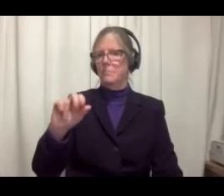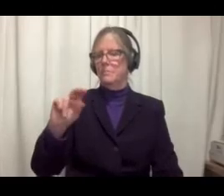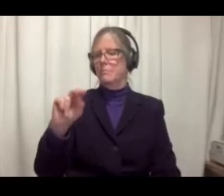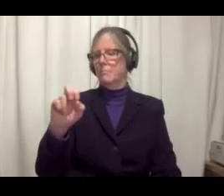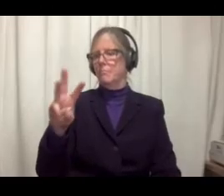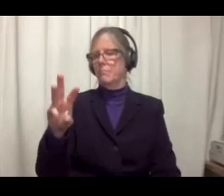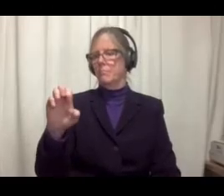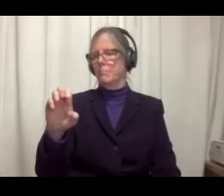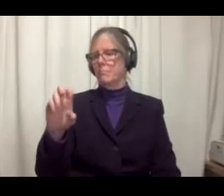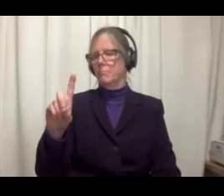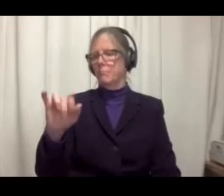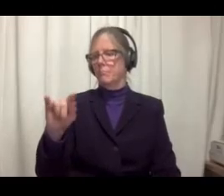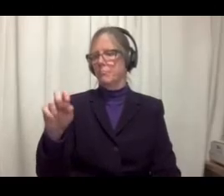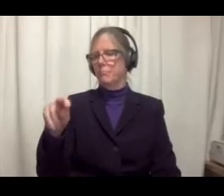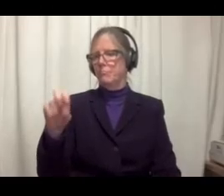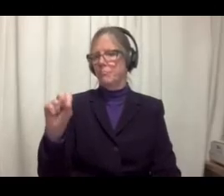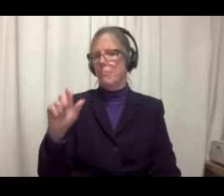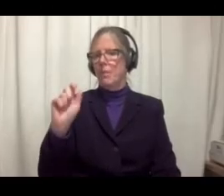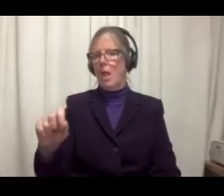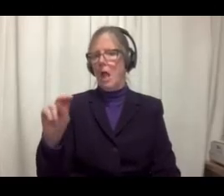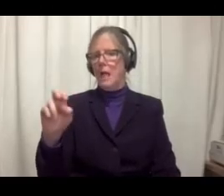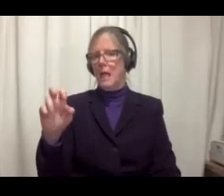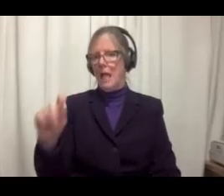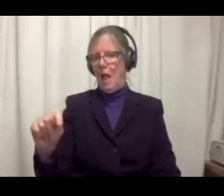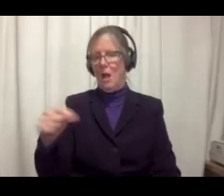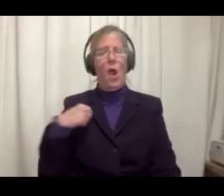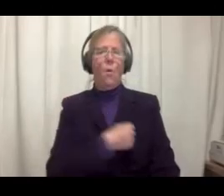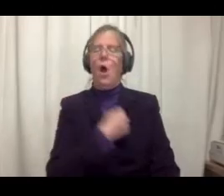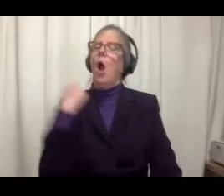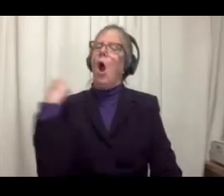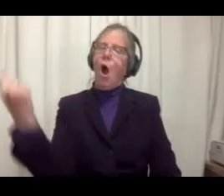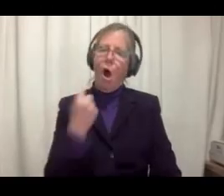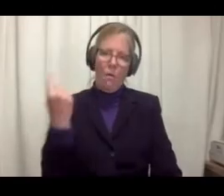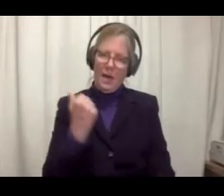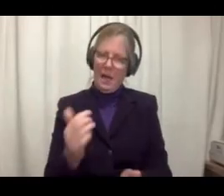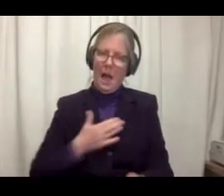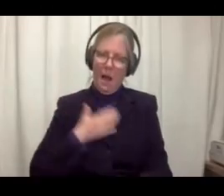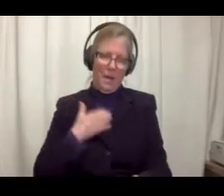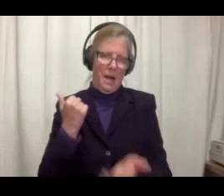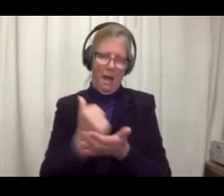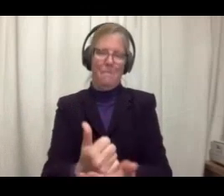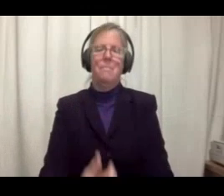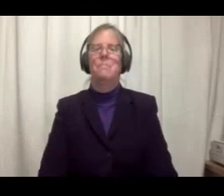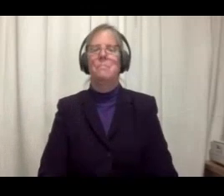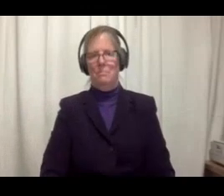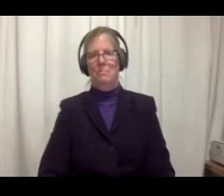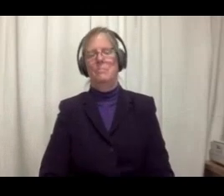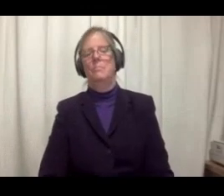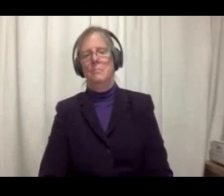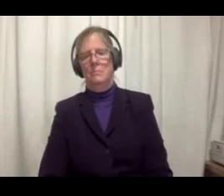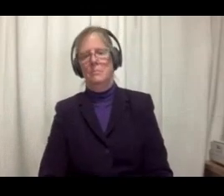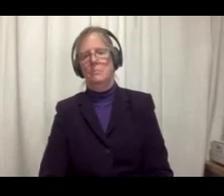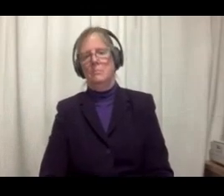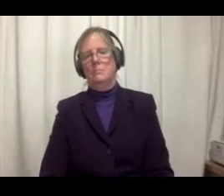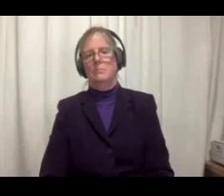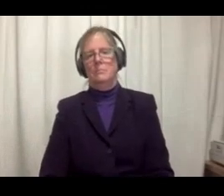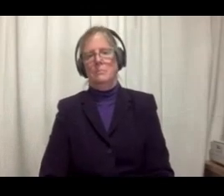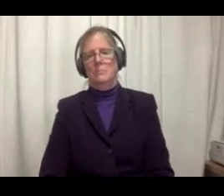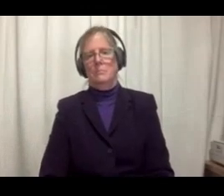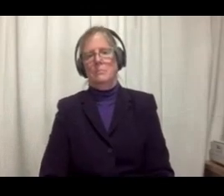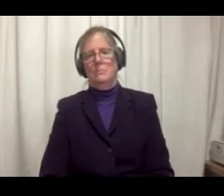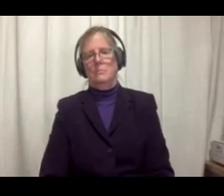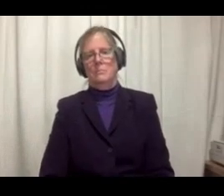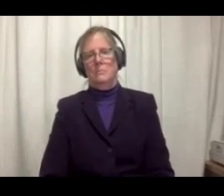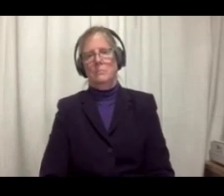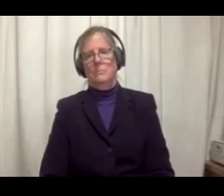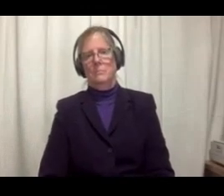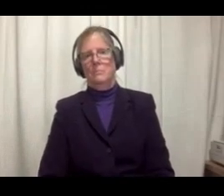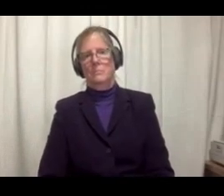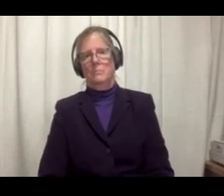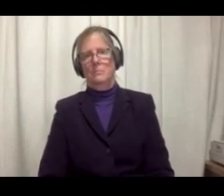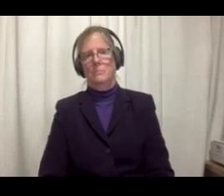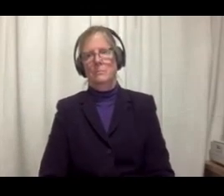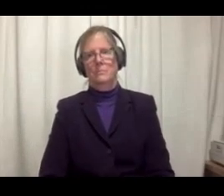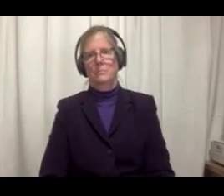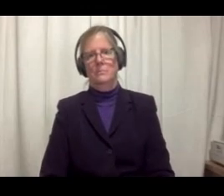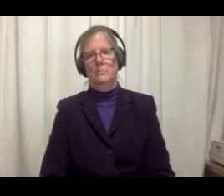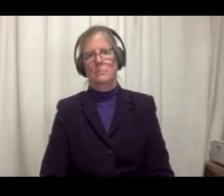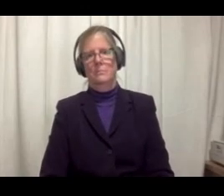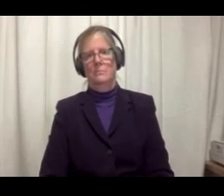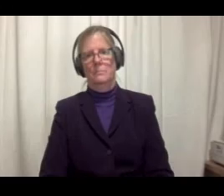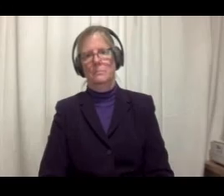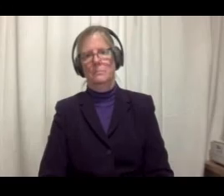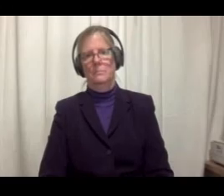We’re always happy to help. [Rachel Romeo] Thanks, Lindsay,